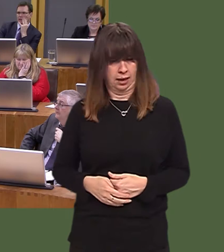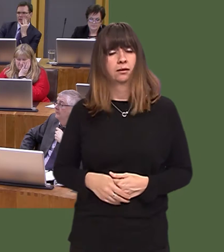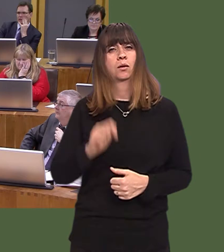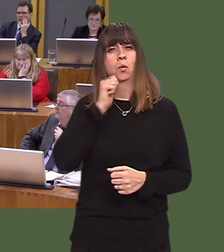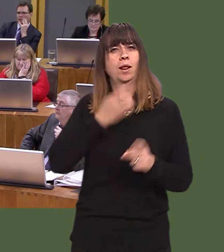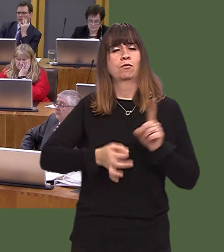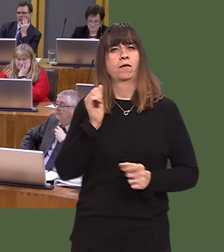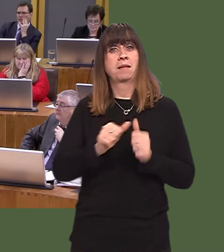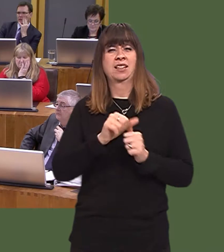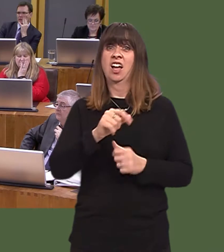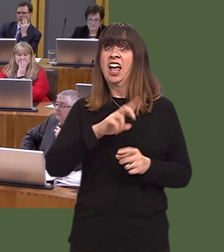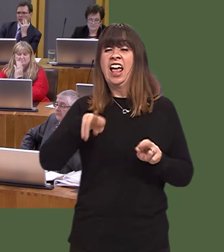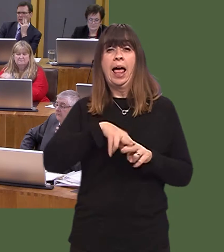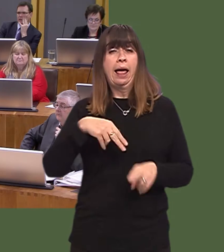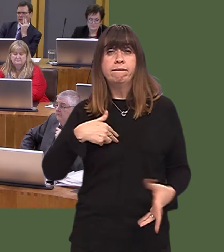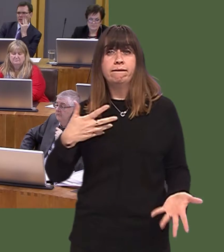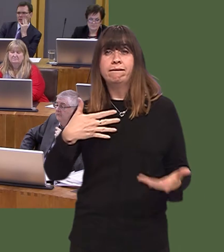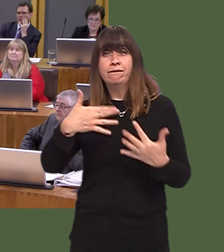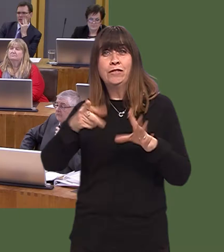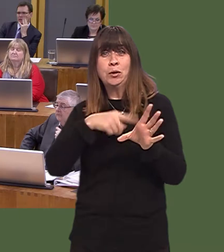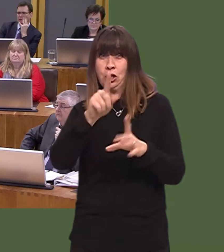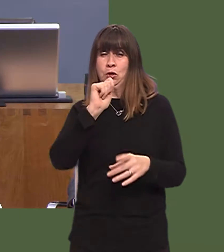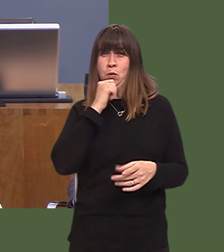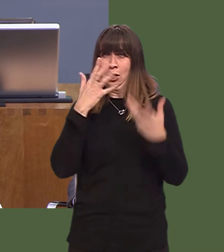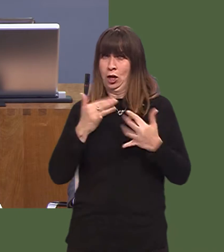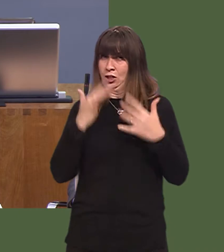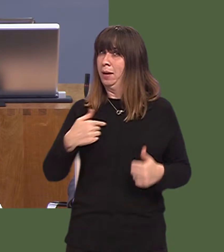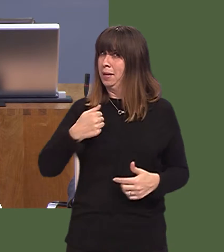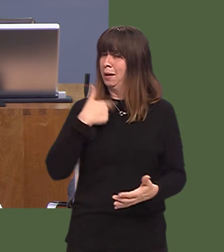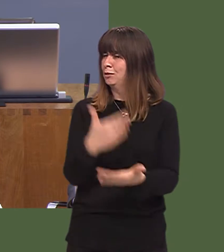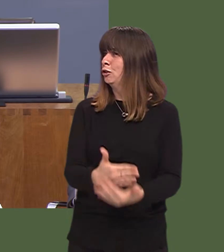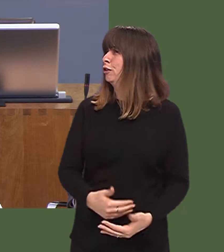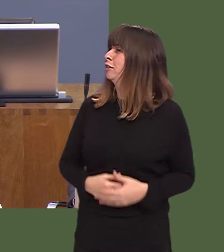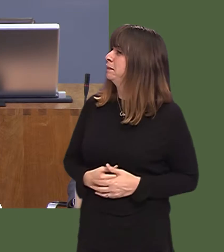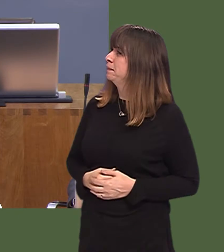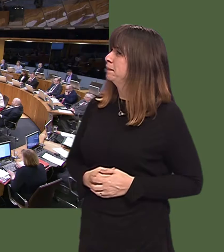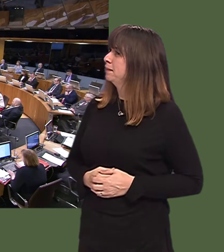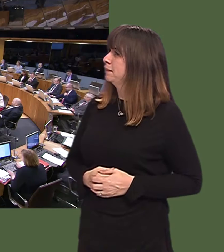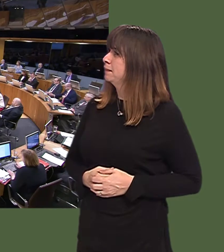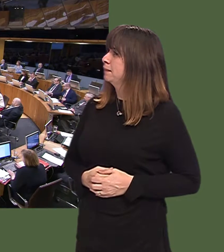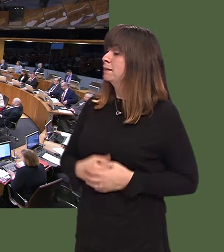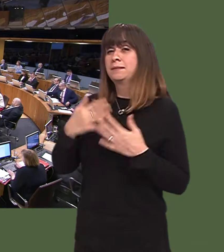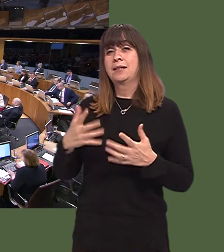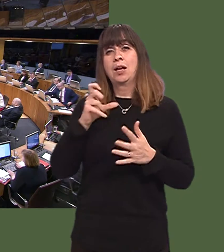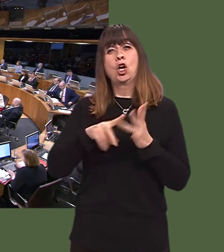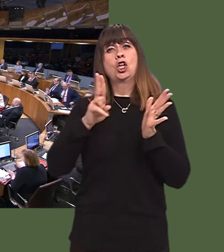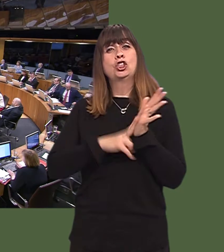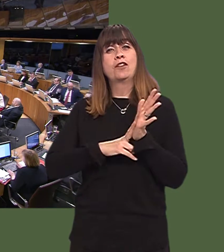Iíve said that, and Iím sure sheíll hold me to account on that over the next few years. Y Llywydd / The Llywydd: The leader of the Welsh Conservatives, Andrew R.T. Davies.